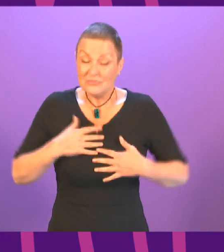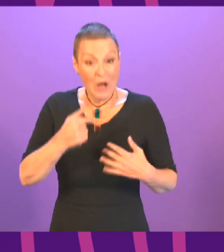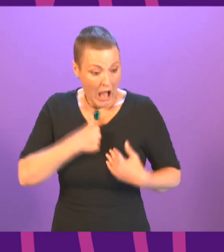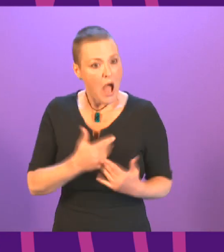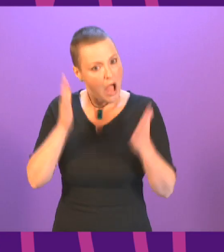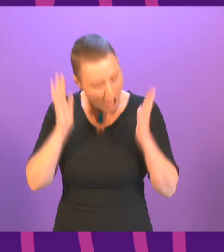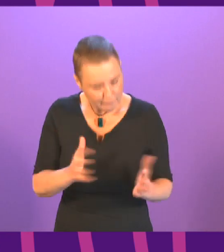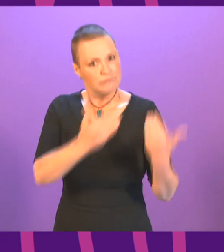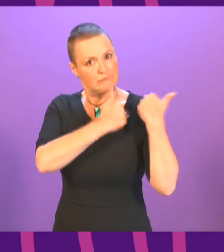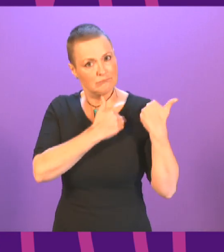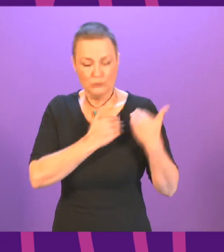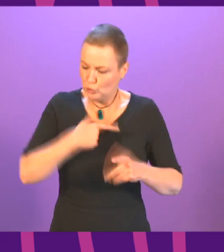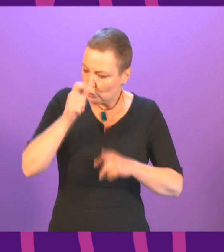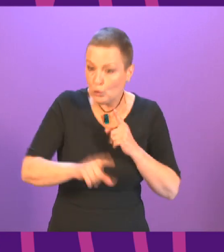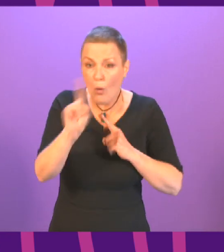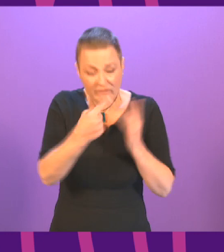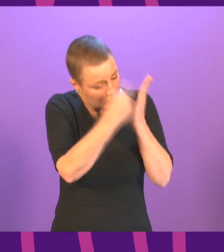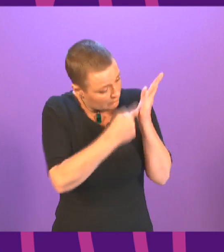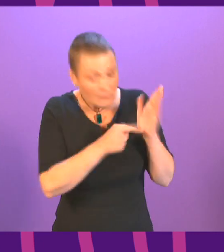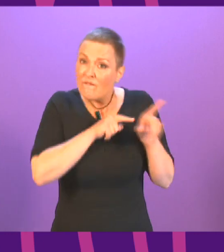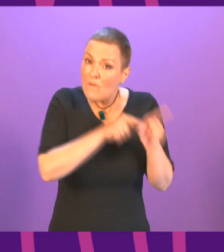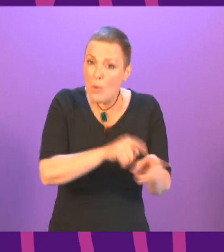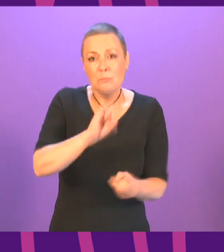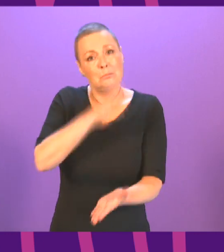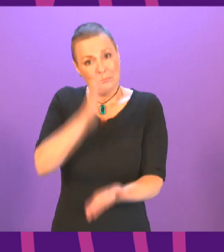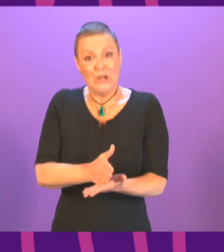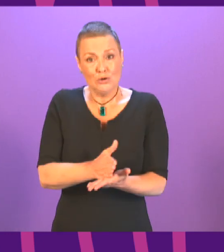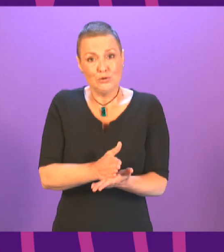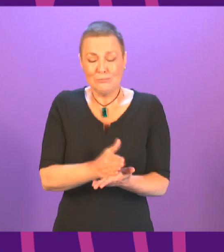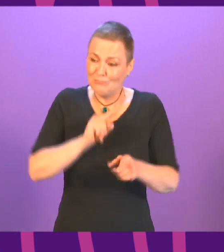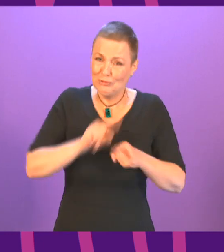my responsibility to do whatever we can to help to ensure that that pressure is minimised.